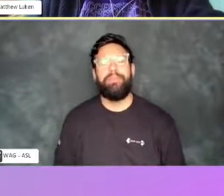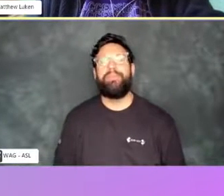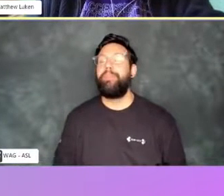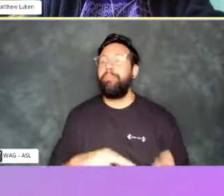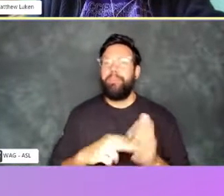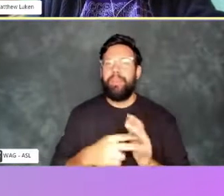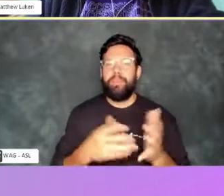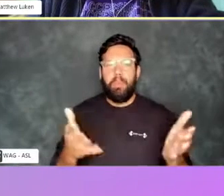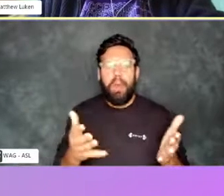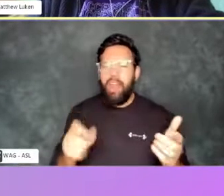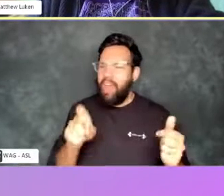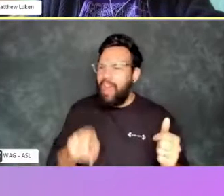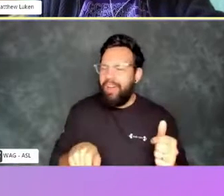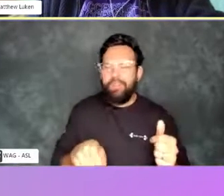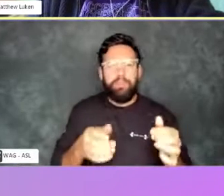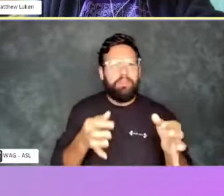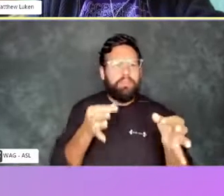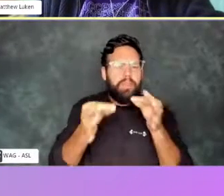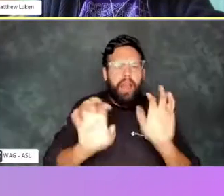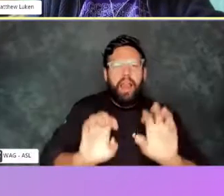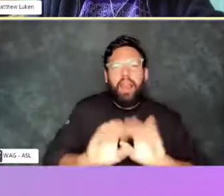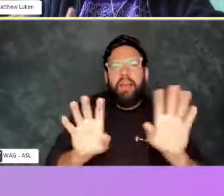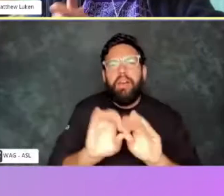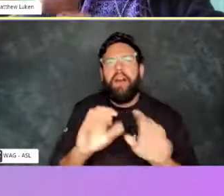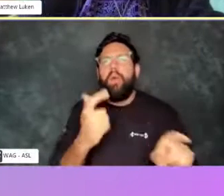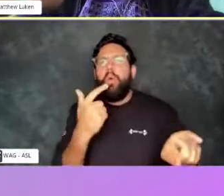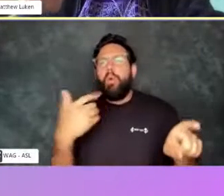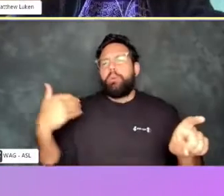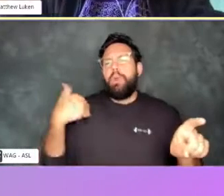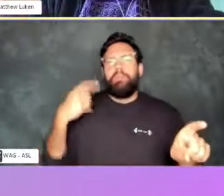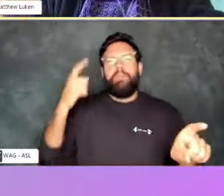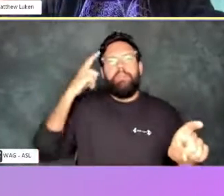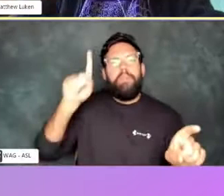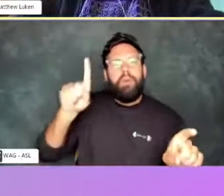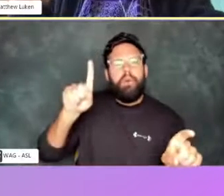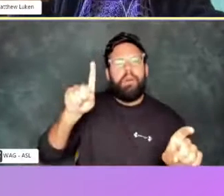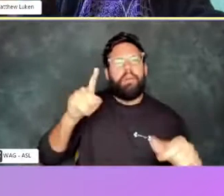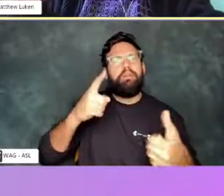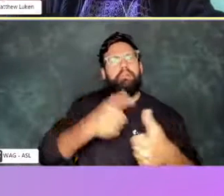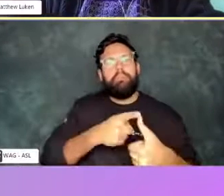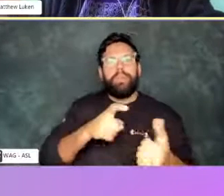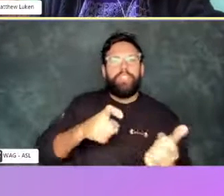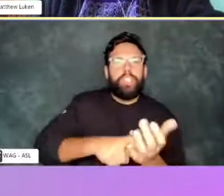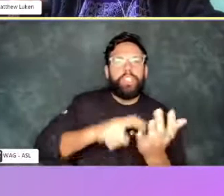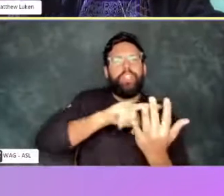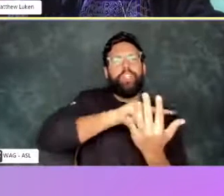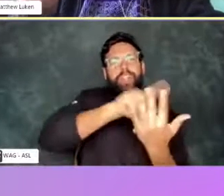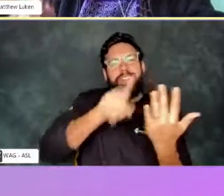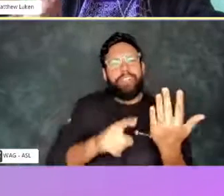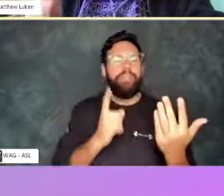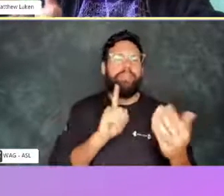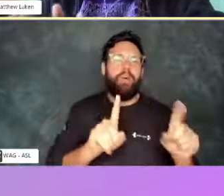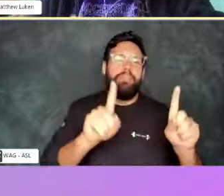exempt. So we are going to start designing who is doing what. You are going to ask who is responsible to find